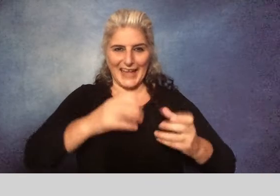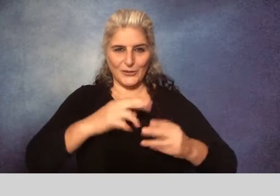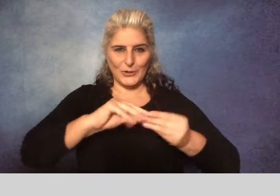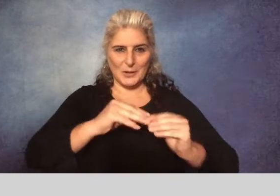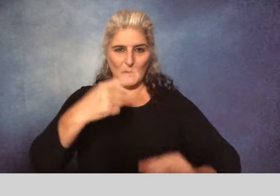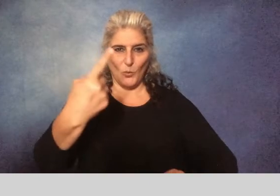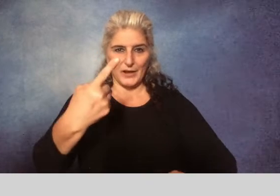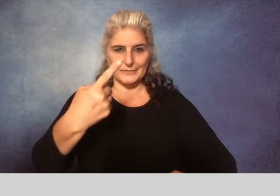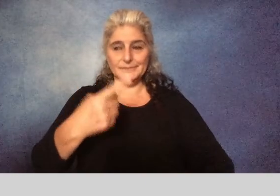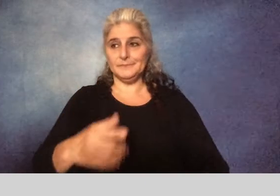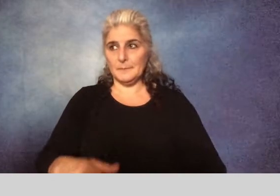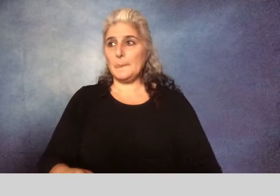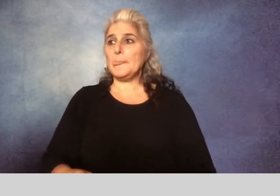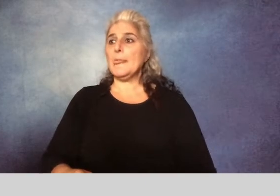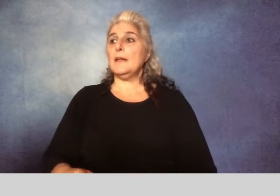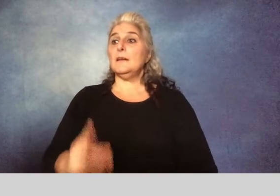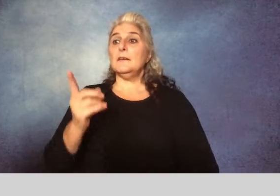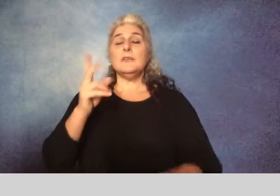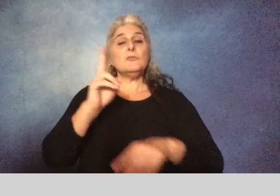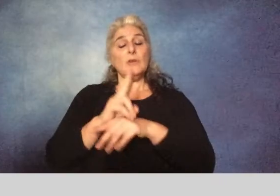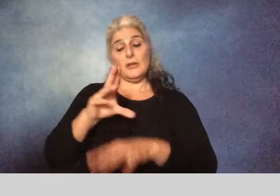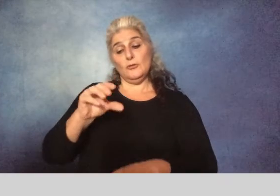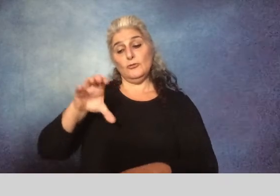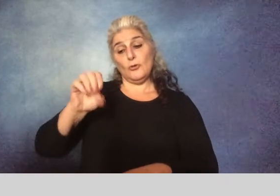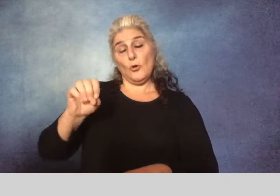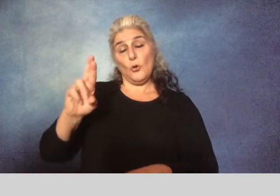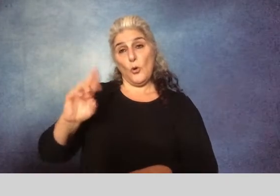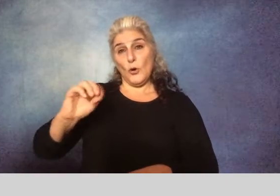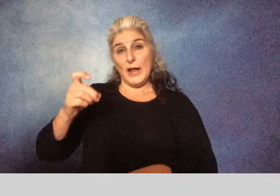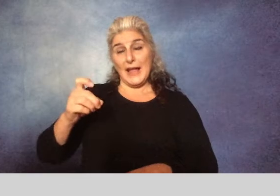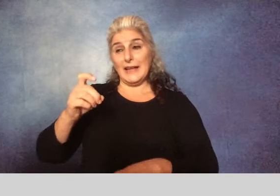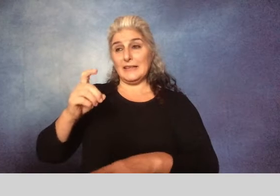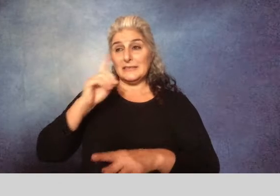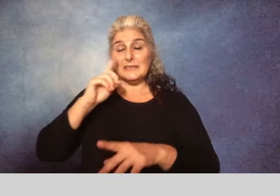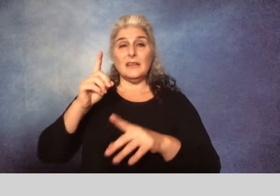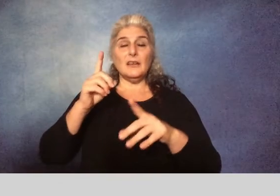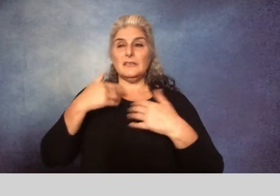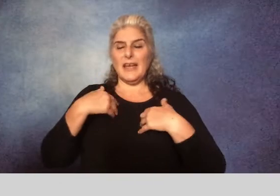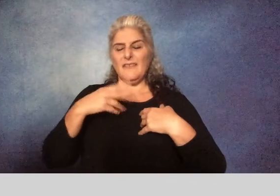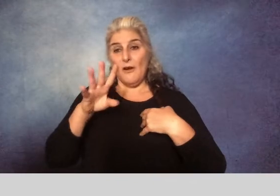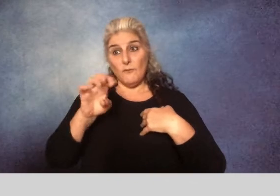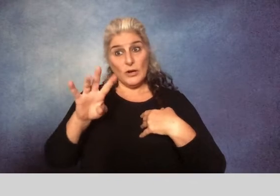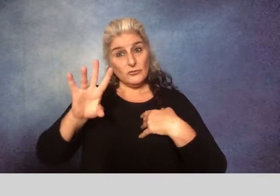I used CorEx to identify overarching categories from all 747 unique genres